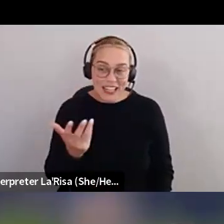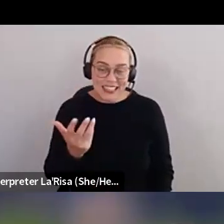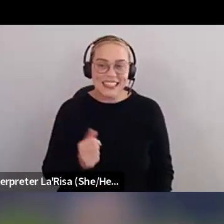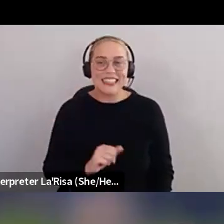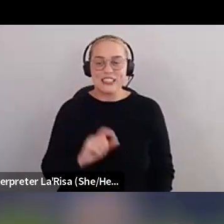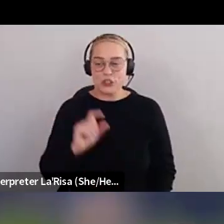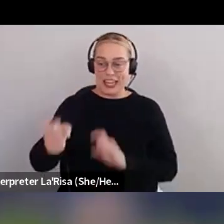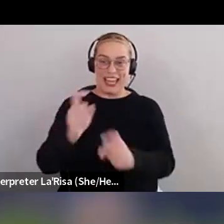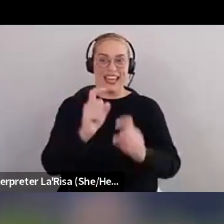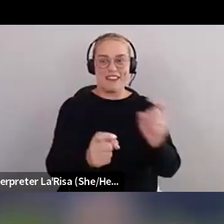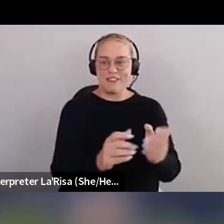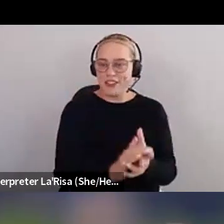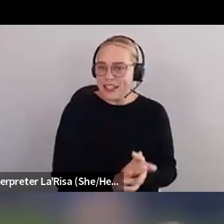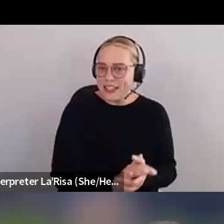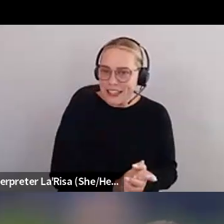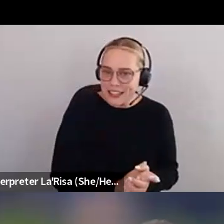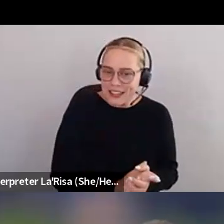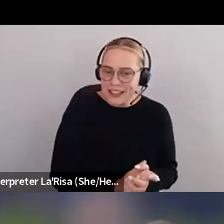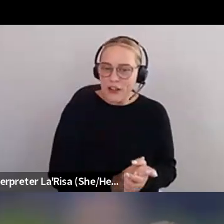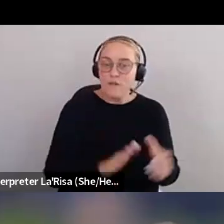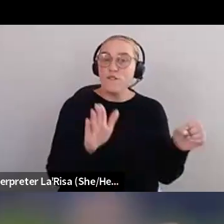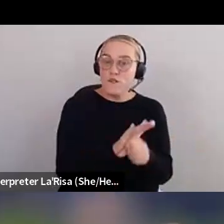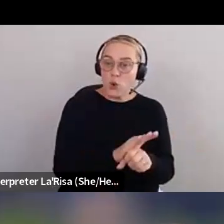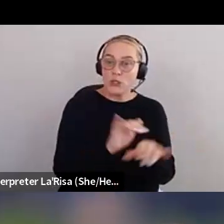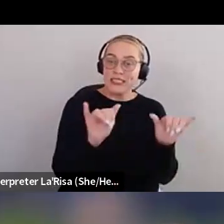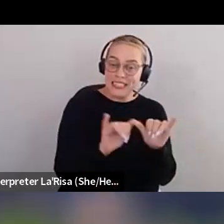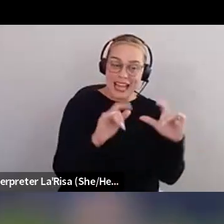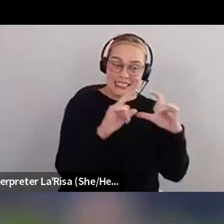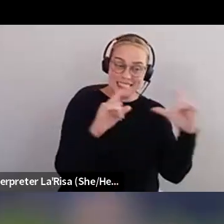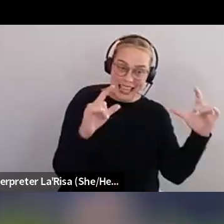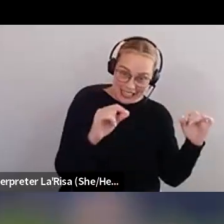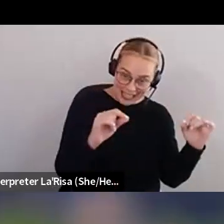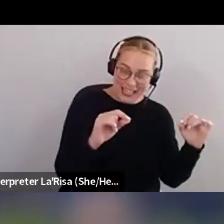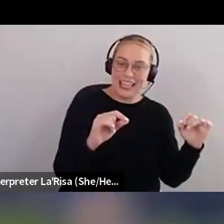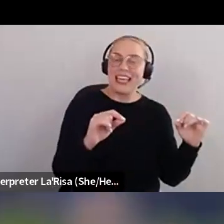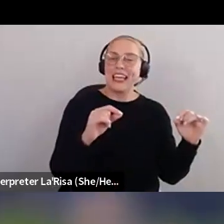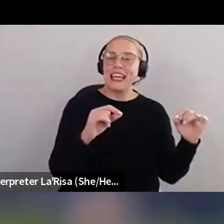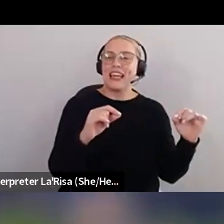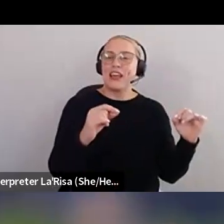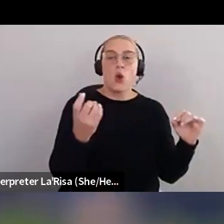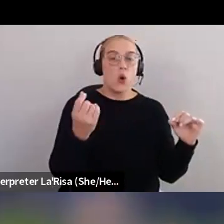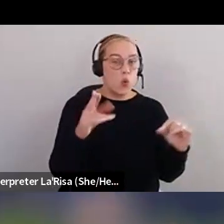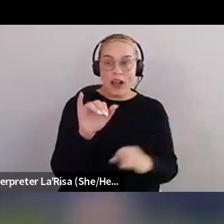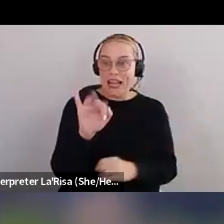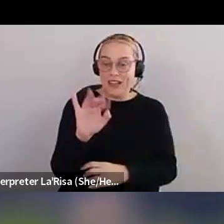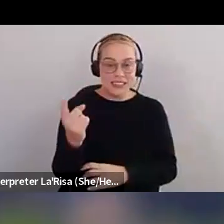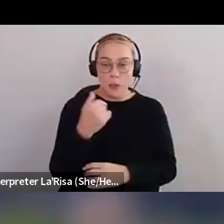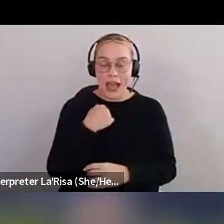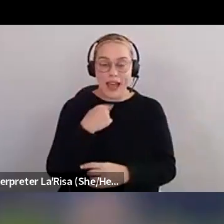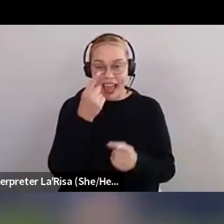: Stephanie, what is your favorite candy to hand out? Oh my goodness. I make a habit of handing out full